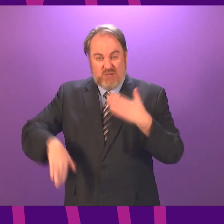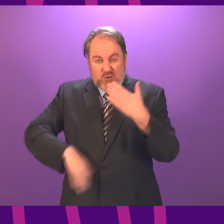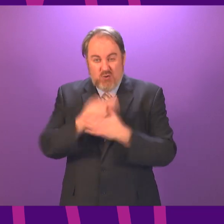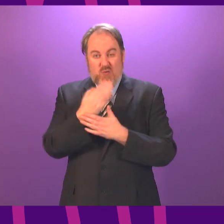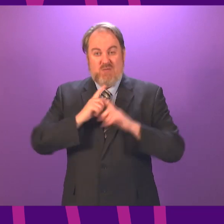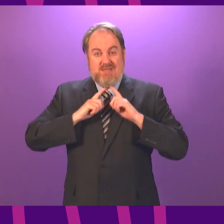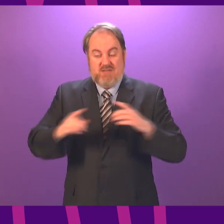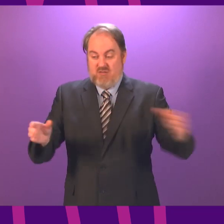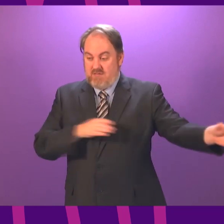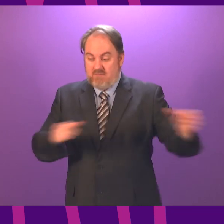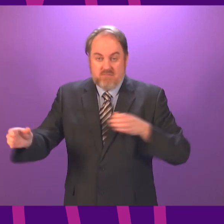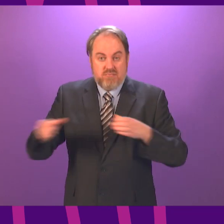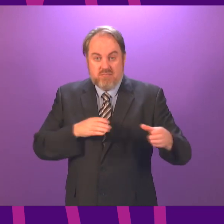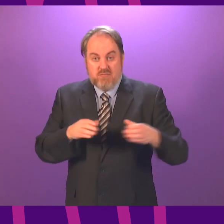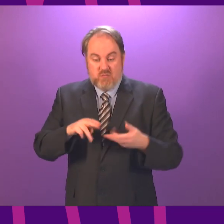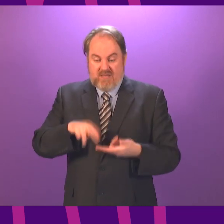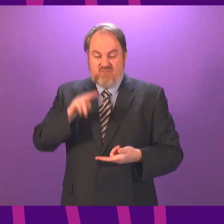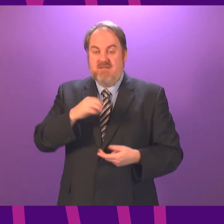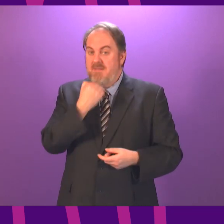First Minister announced a few weeks ago will allow even more new teachers to be recruited